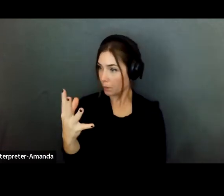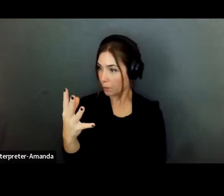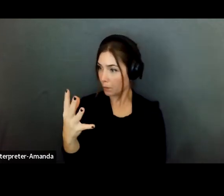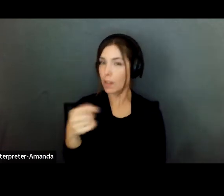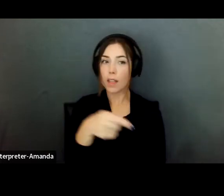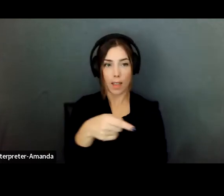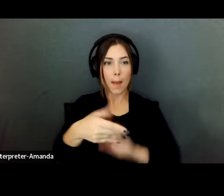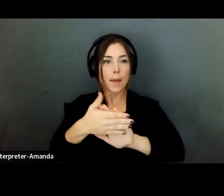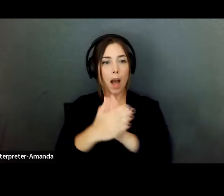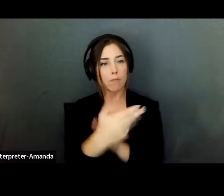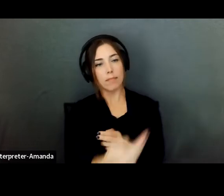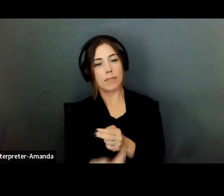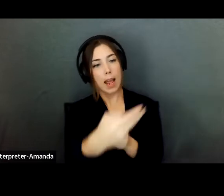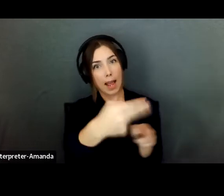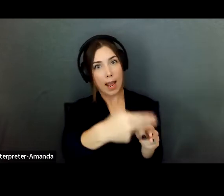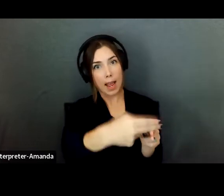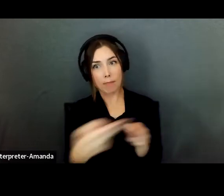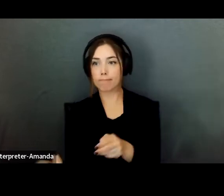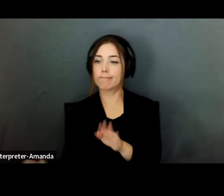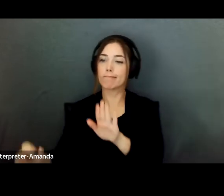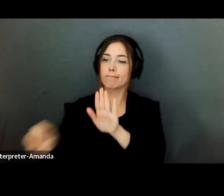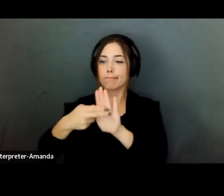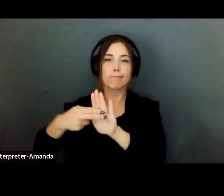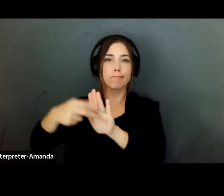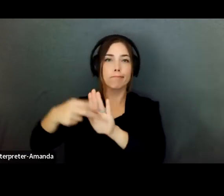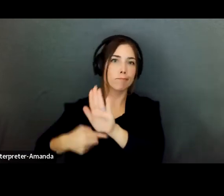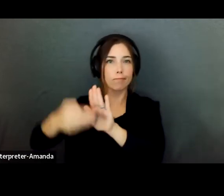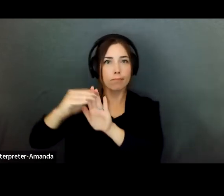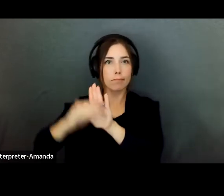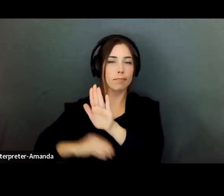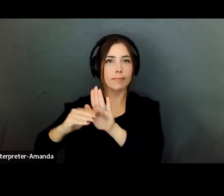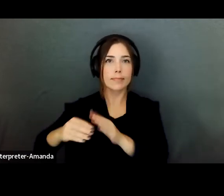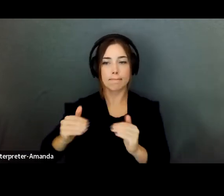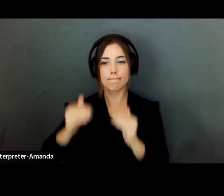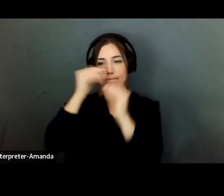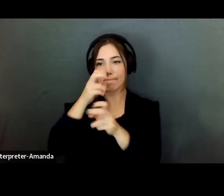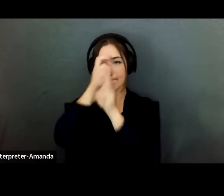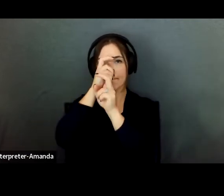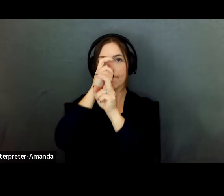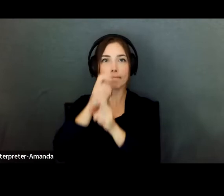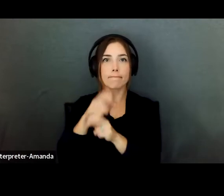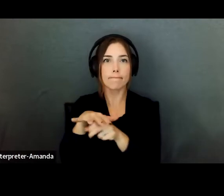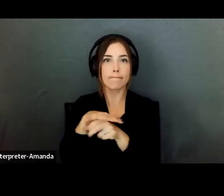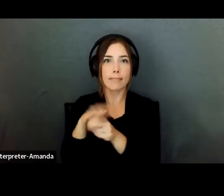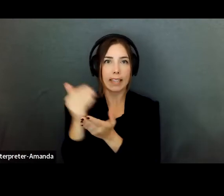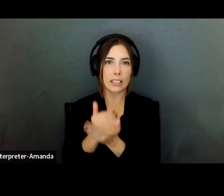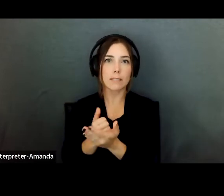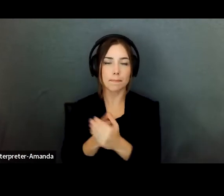It really does matter. And all of this stuff is super complex.